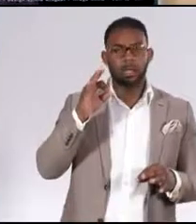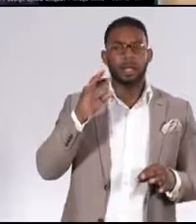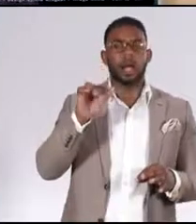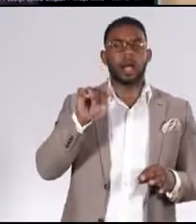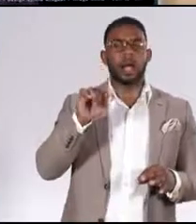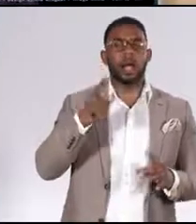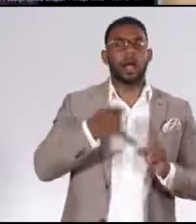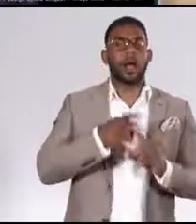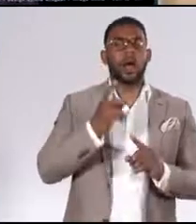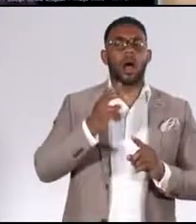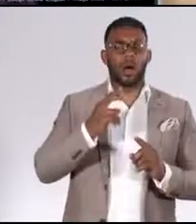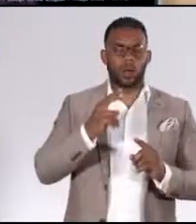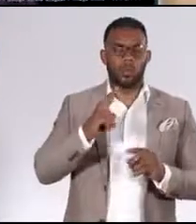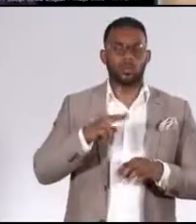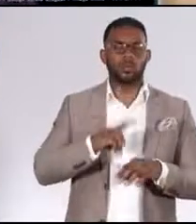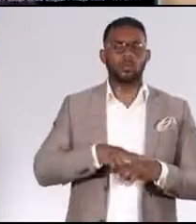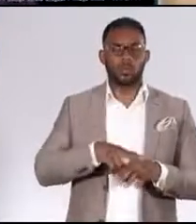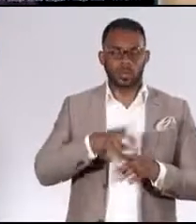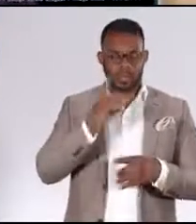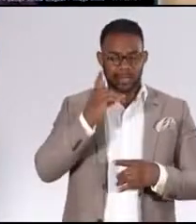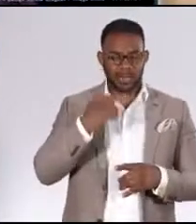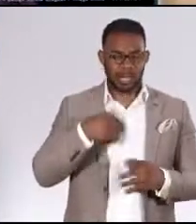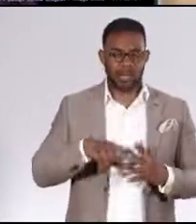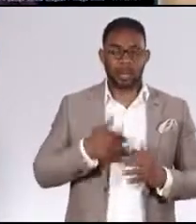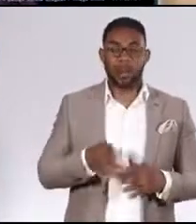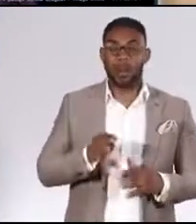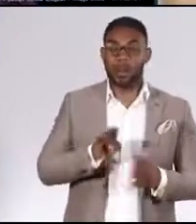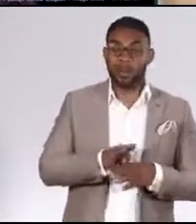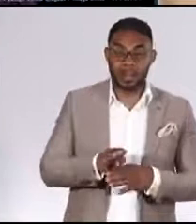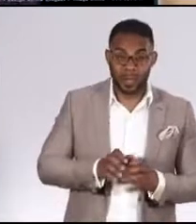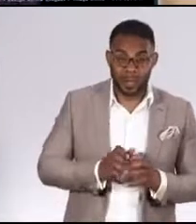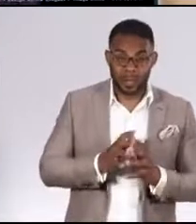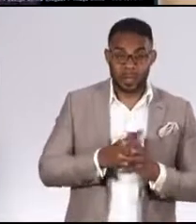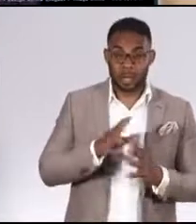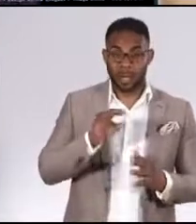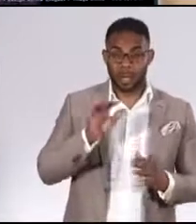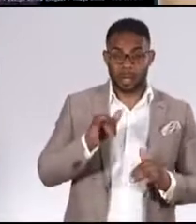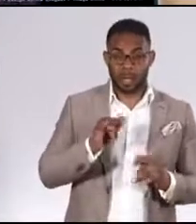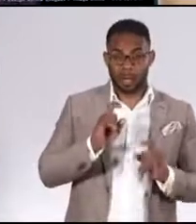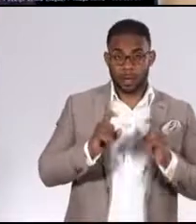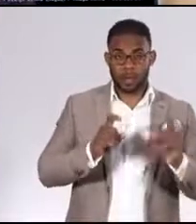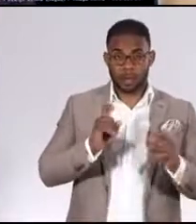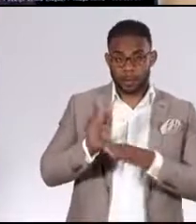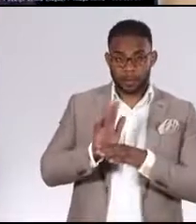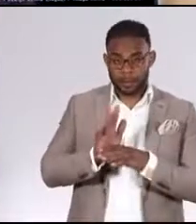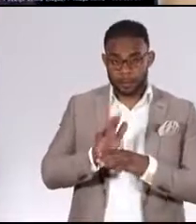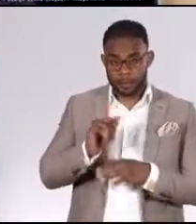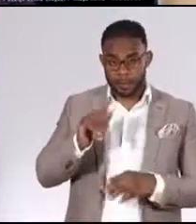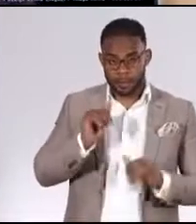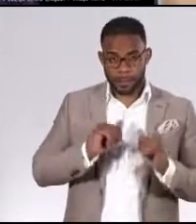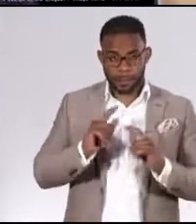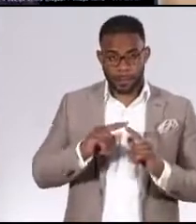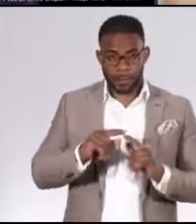At that time, I was starting my own business at company that distributed films and tv shows to the spanish tv network.